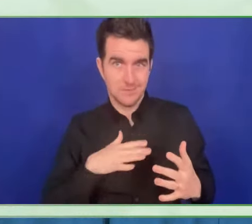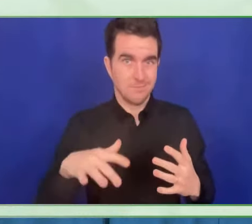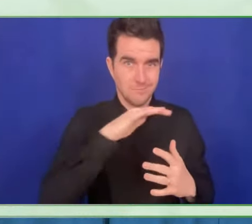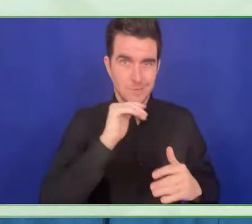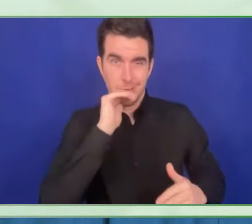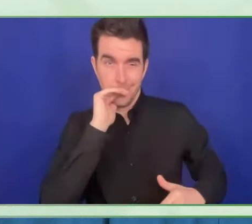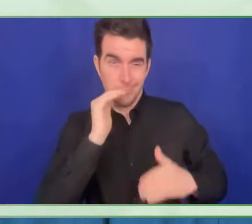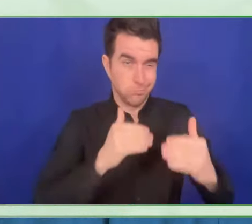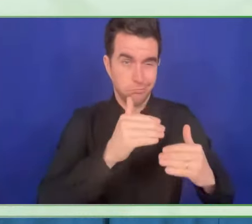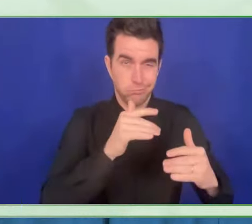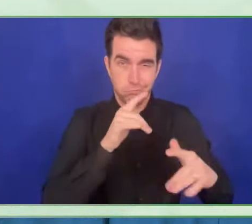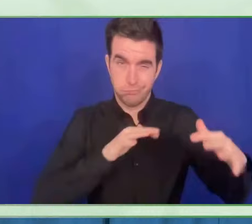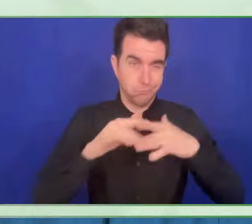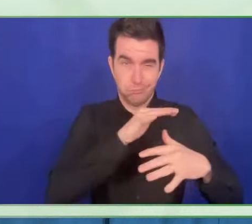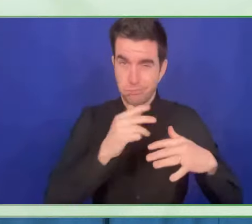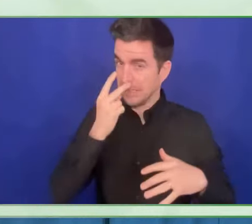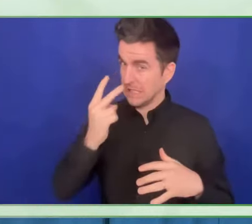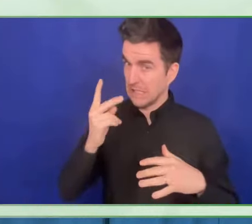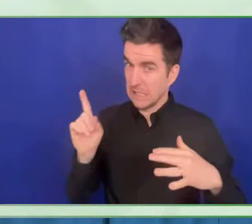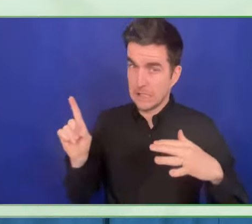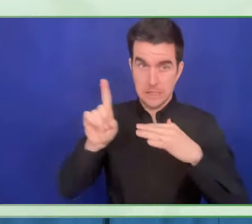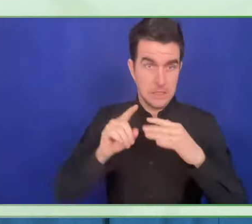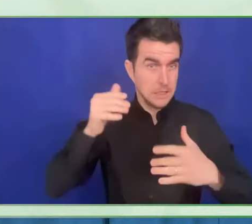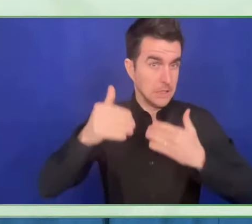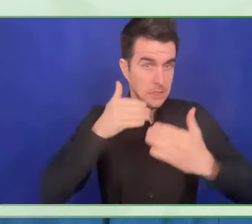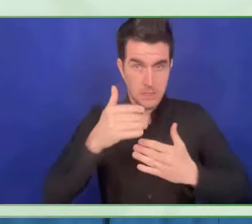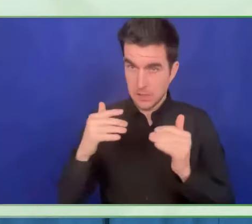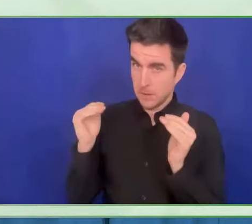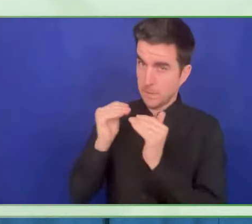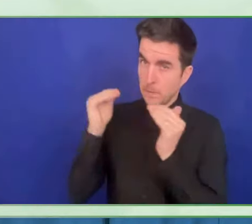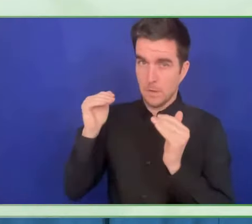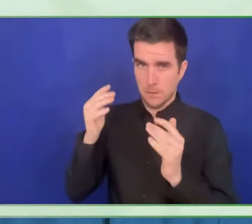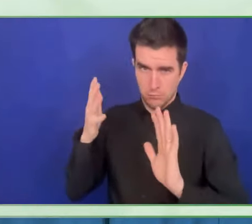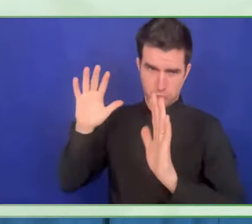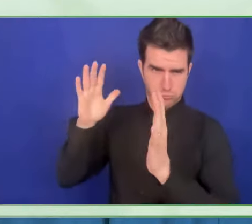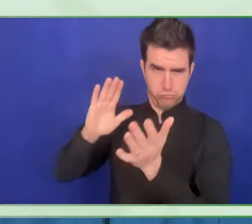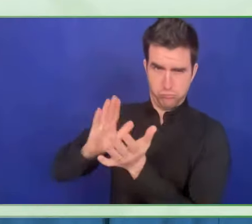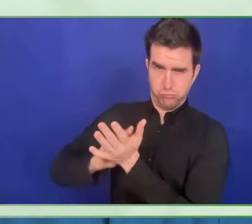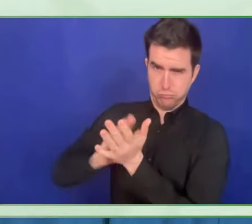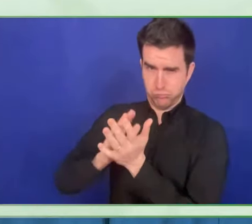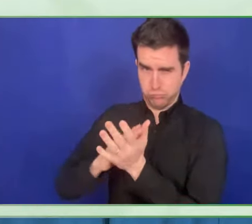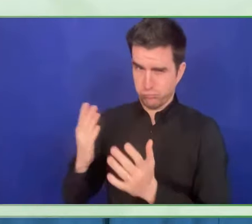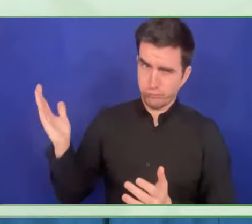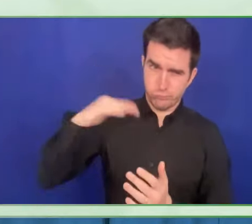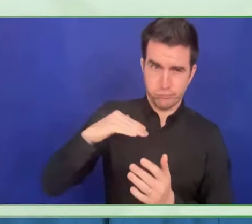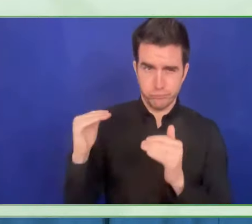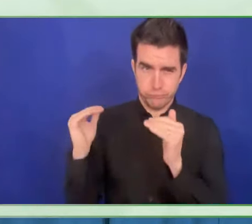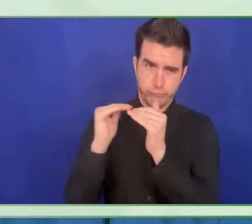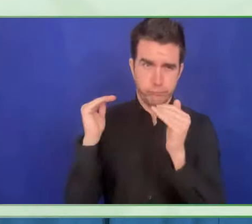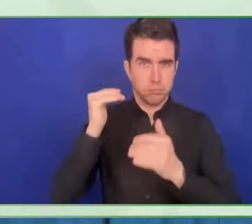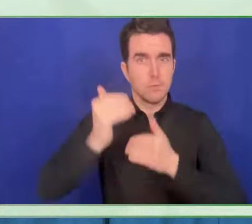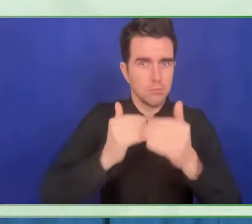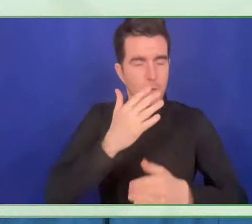The fourth part is on discrimination in all areas of life,